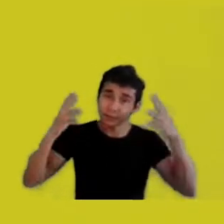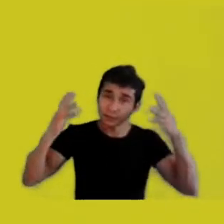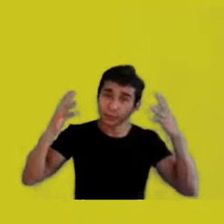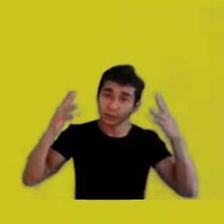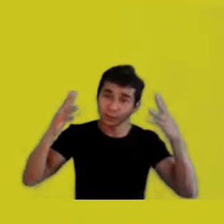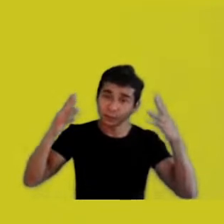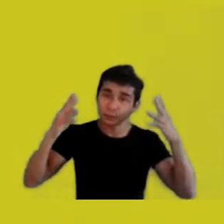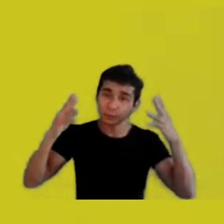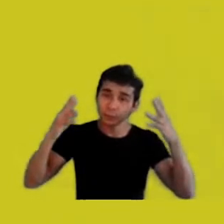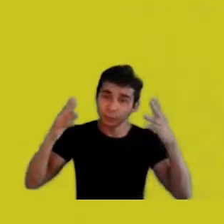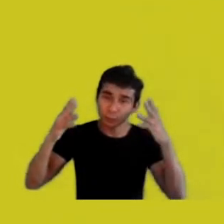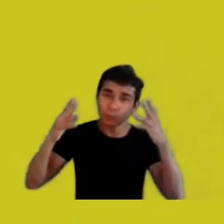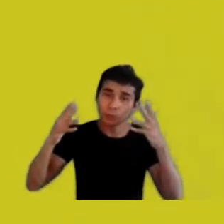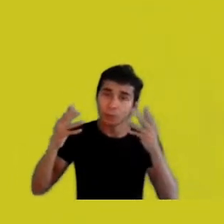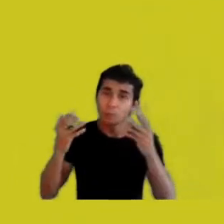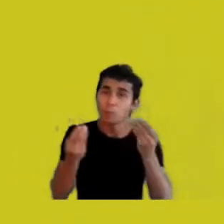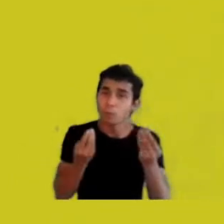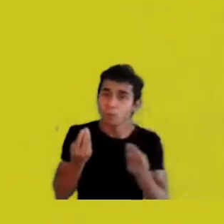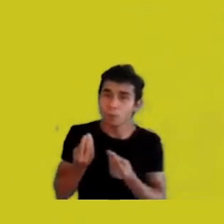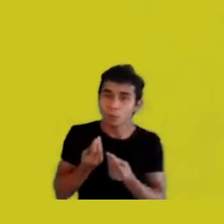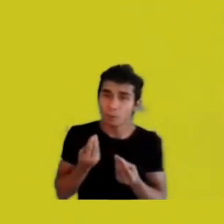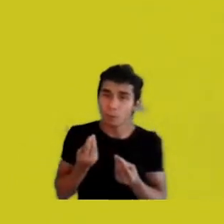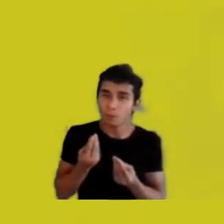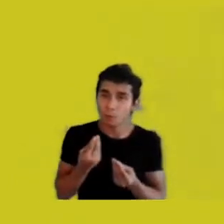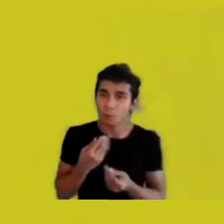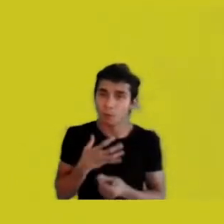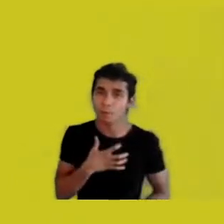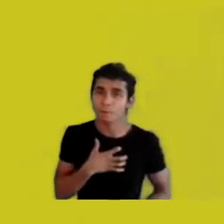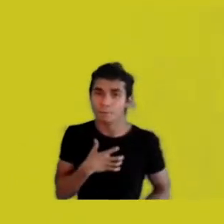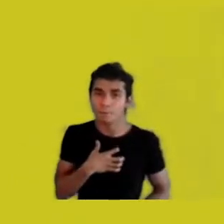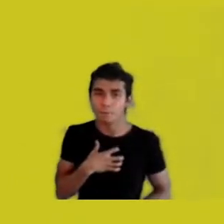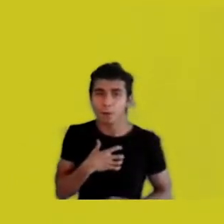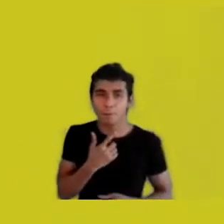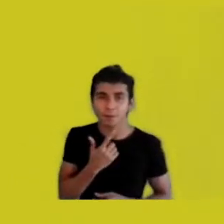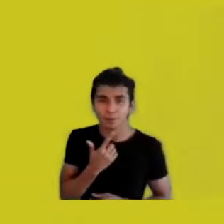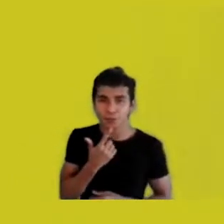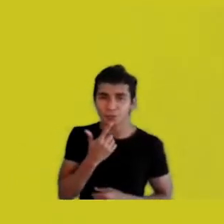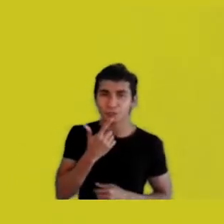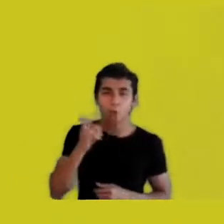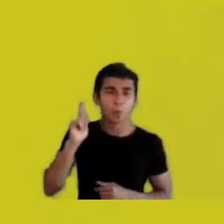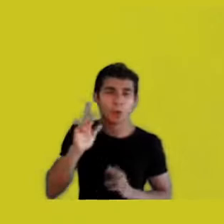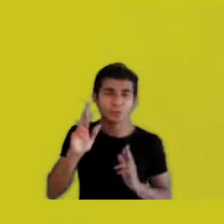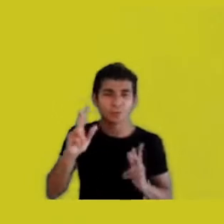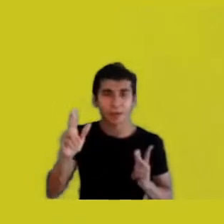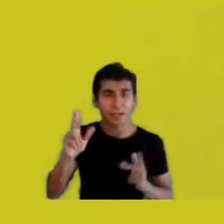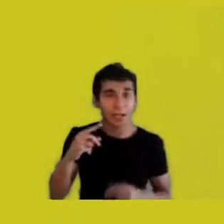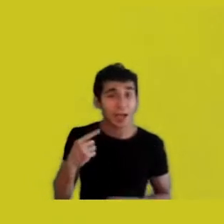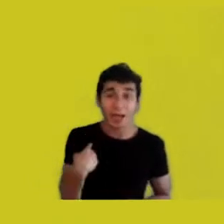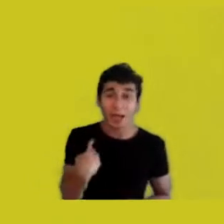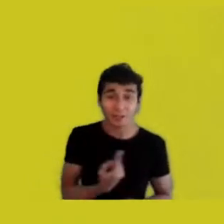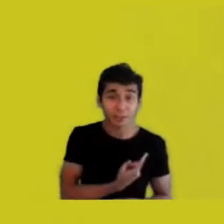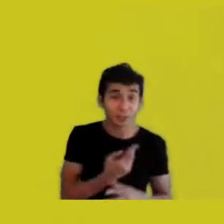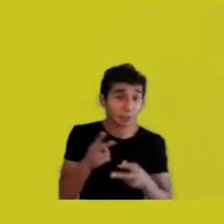escaping our own capture, be it rational or emotional.